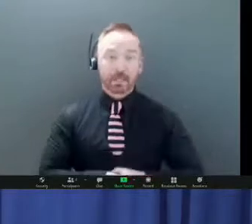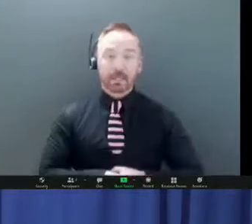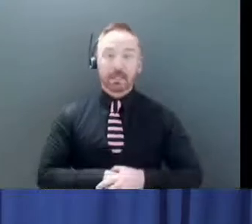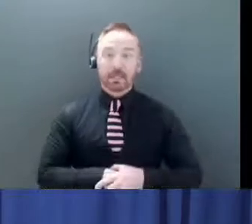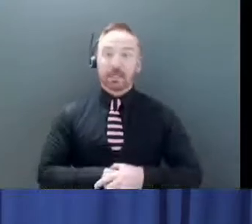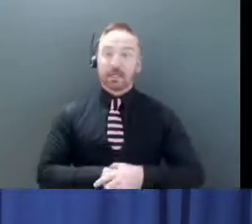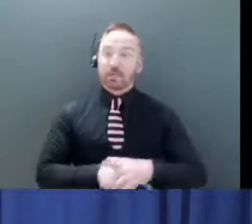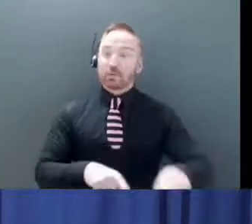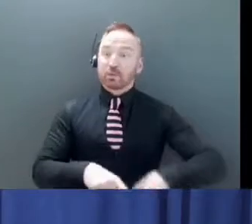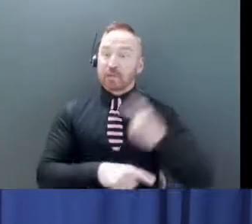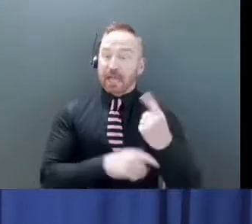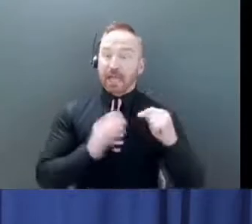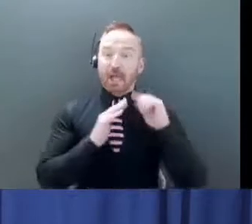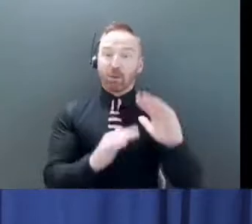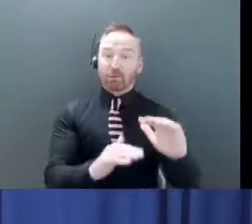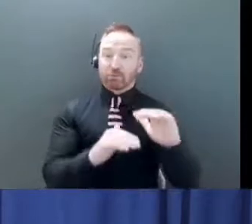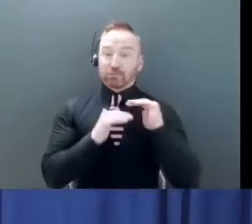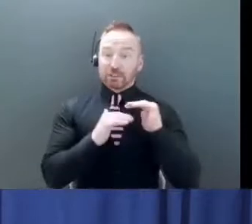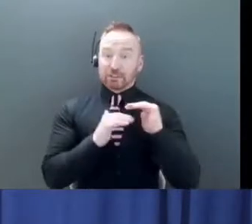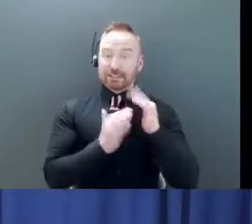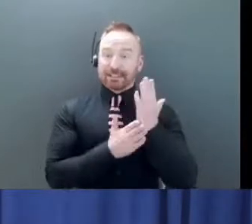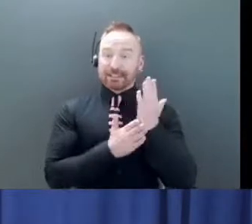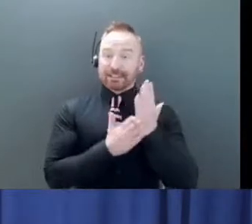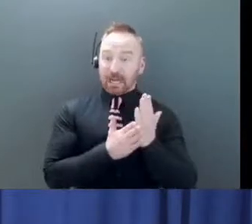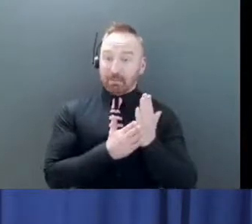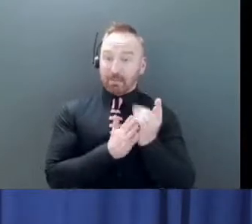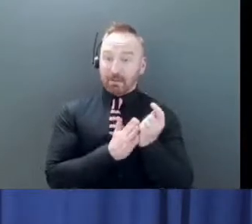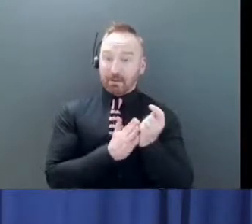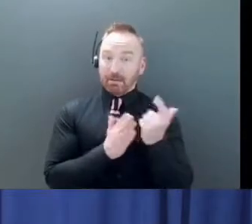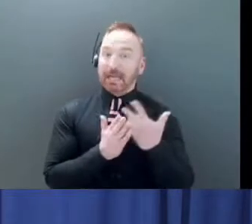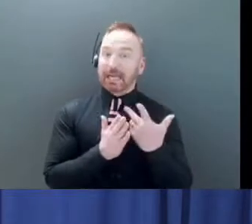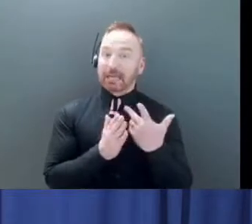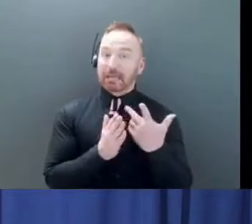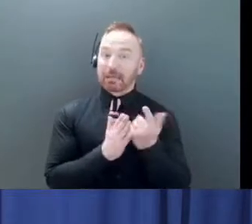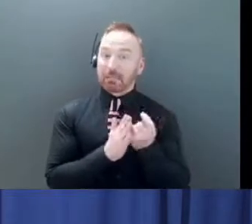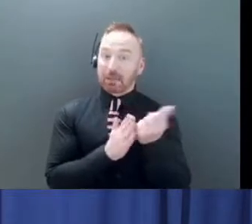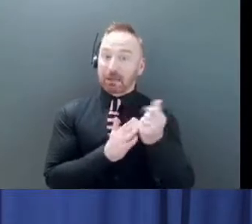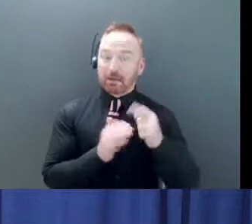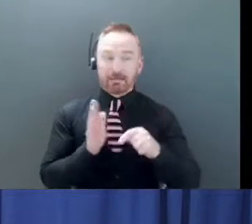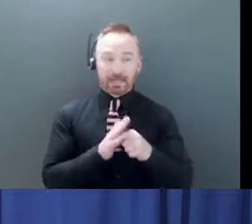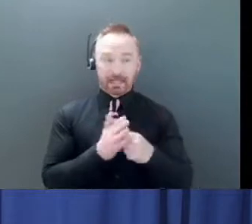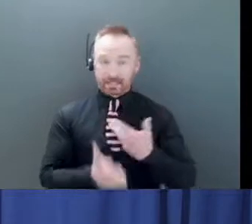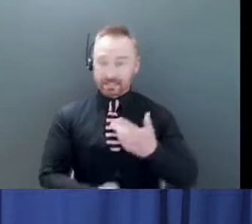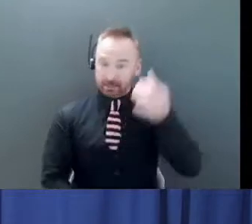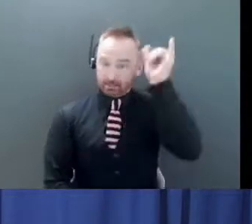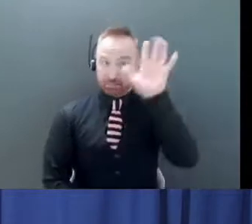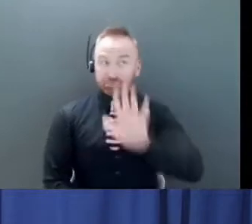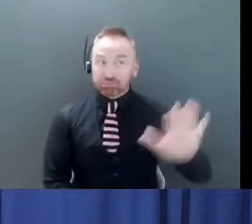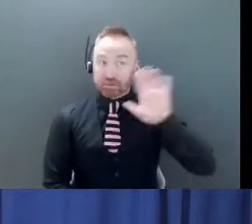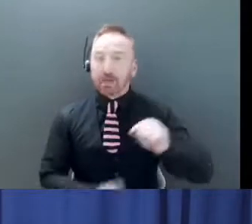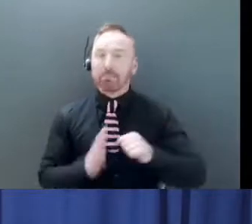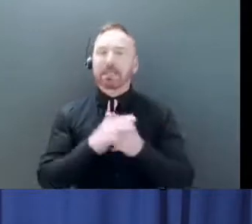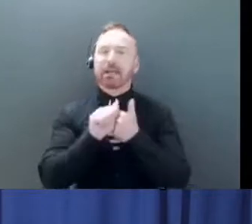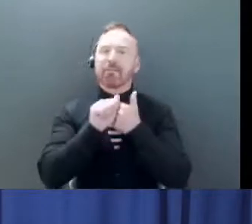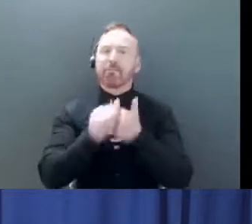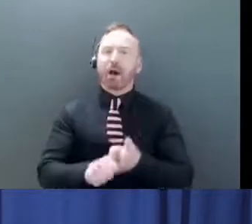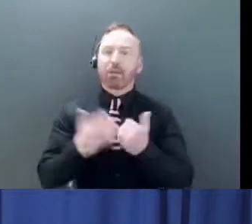restrictions that have been in place here in the territory based on the recommendations from Dr. Hanley.